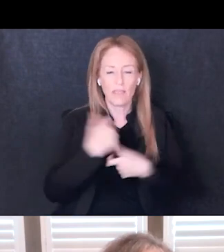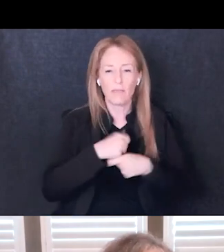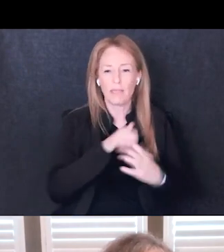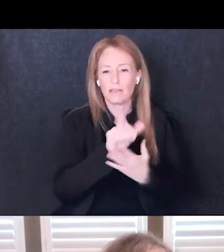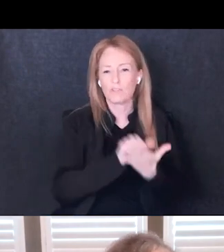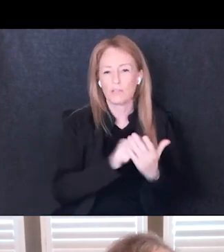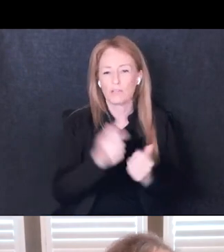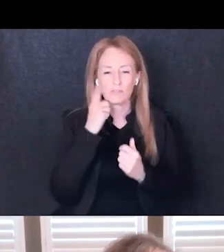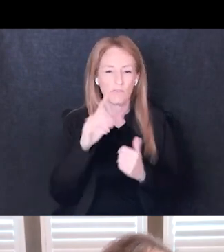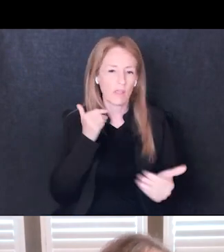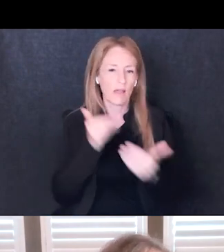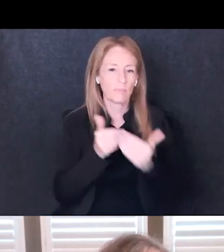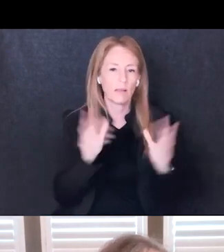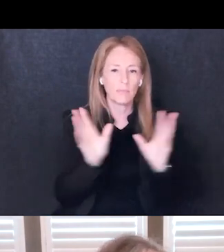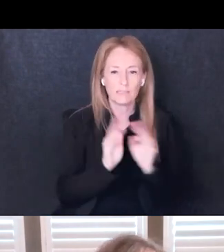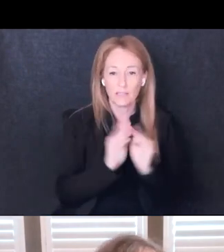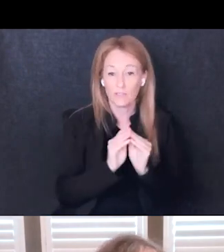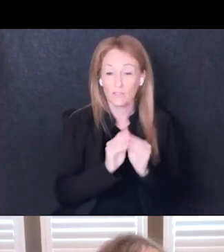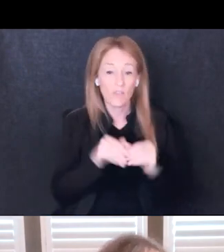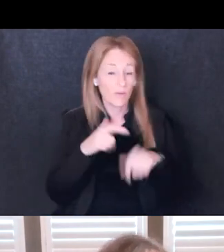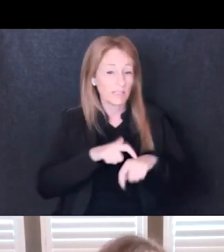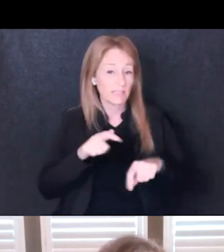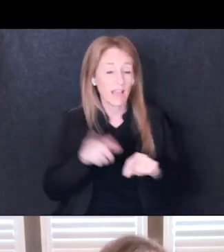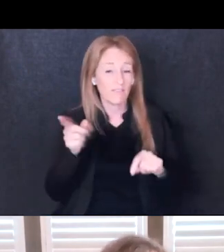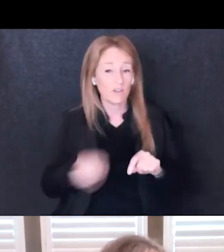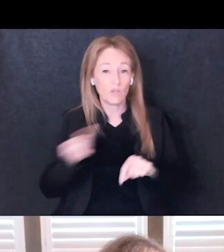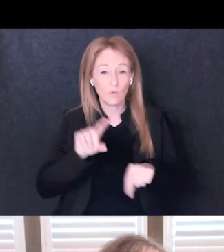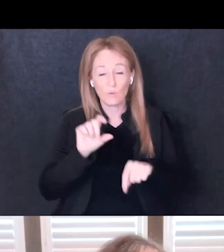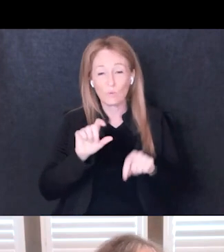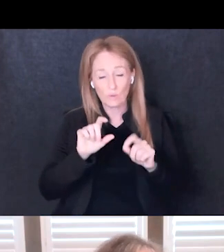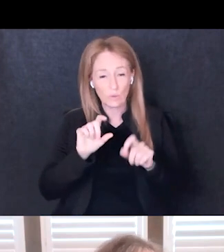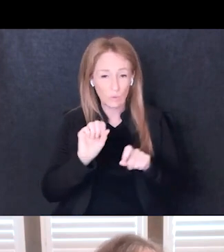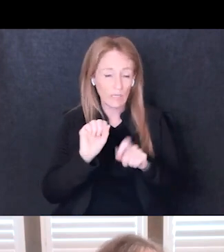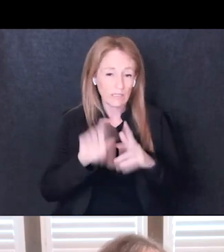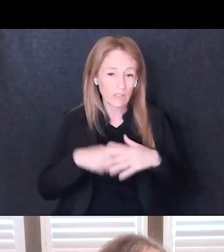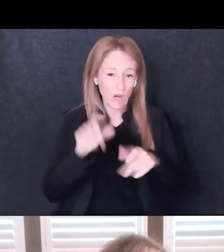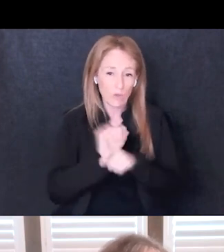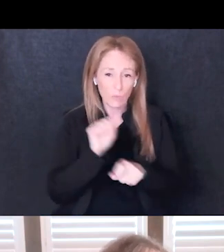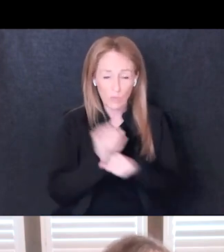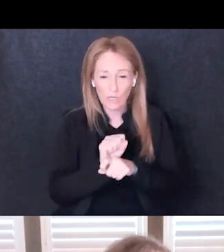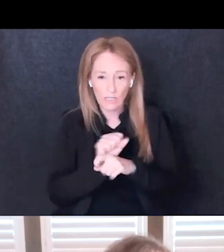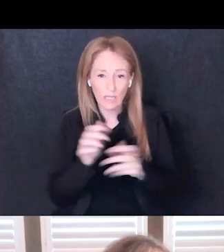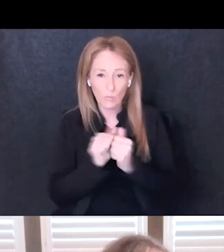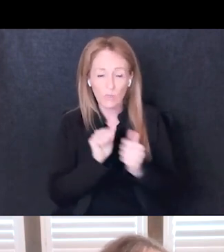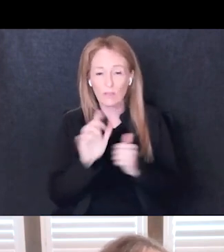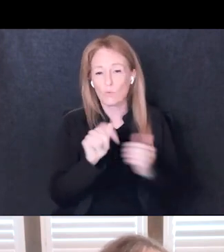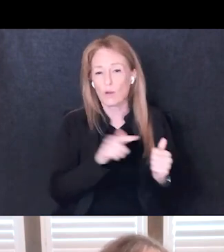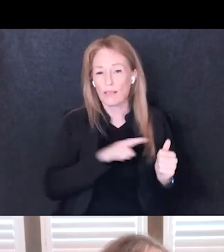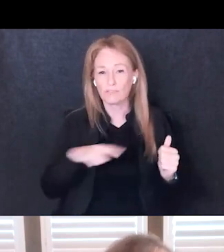IT IS TIME FOR YOU TO START WORKING YOUR MAGIC WITH THE LEGISLATORS. WE WANT TO INFORM THEM ABOUT THAT.